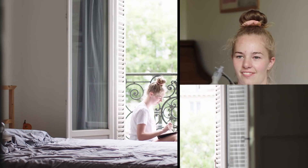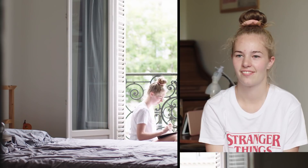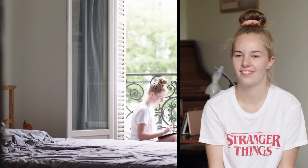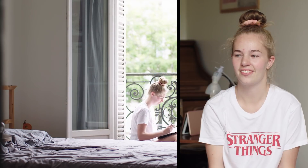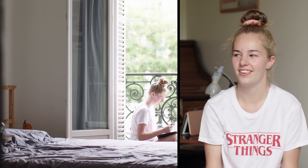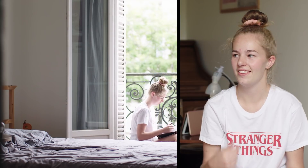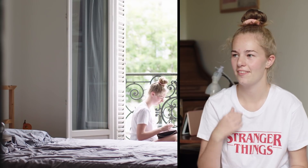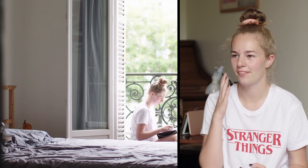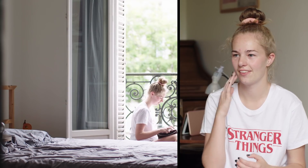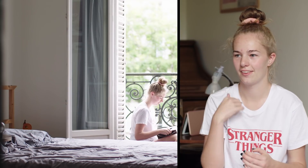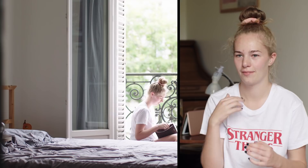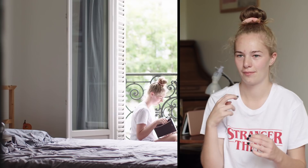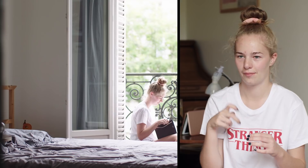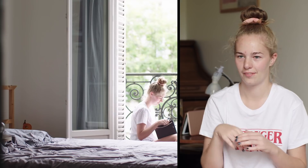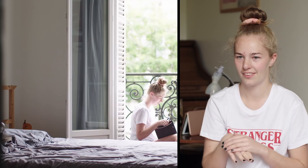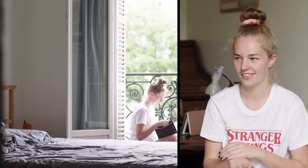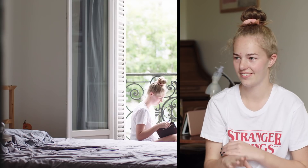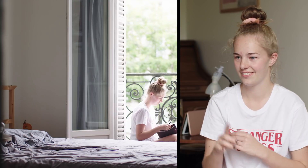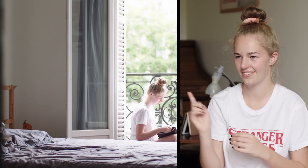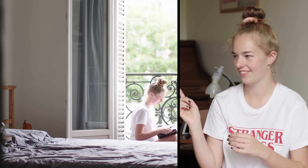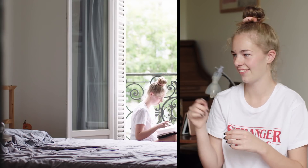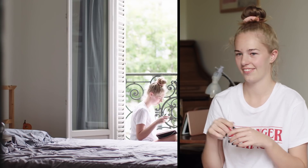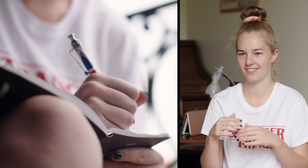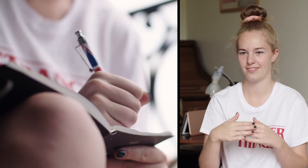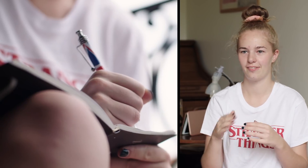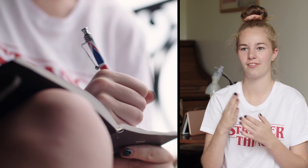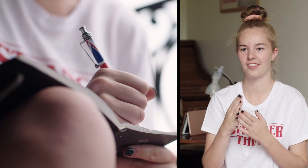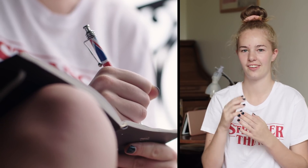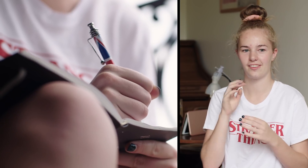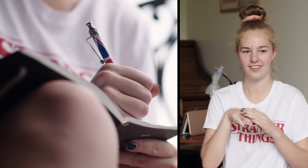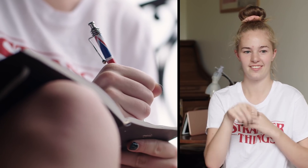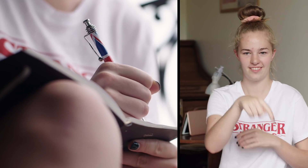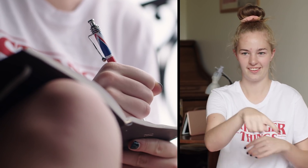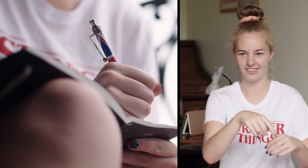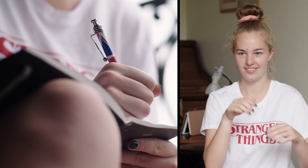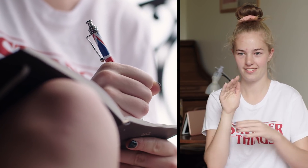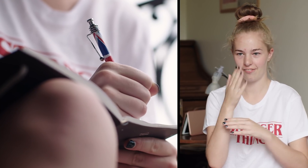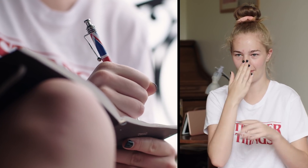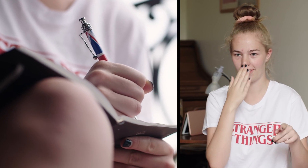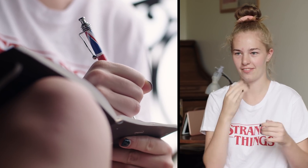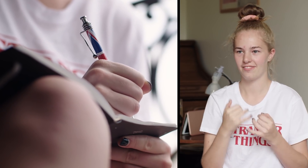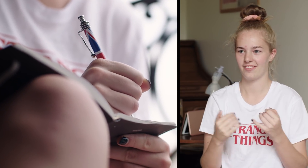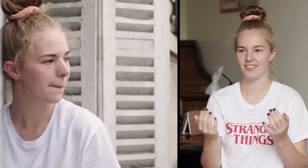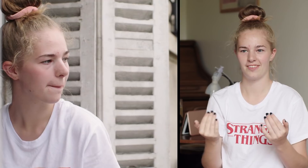When we opened the door I walked in, we were outside the front, first of all, and it looked really cool.